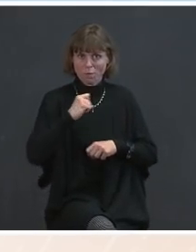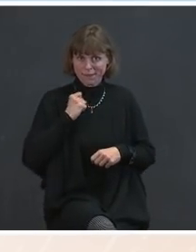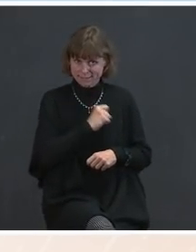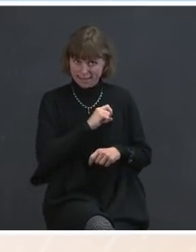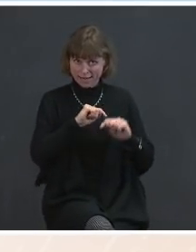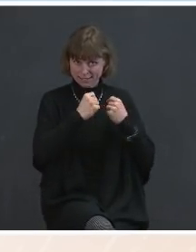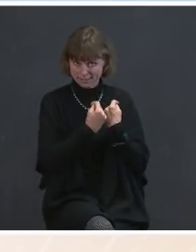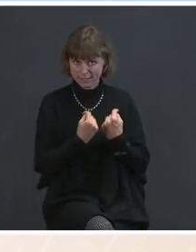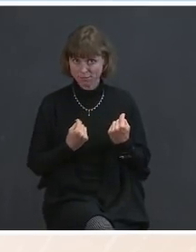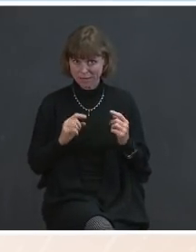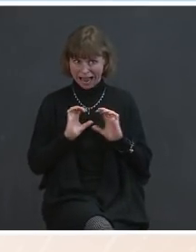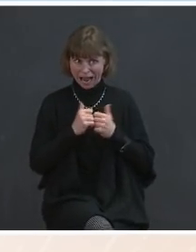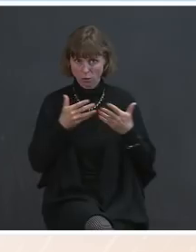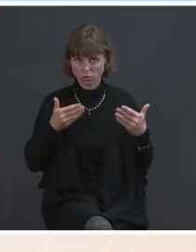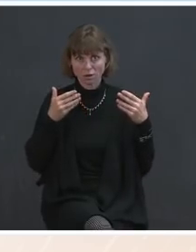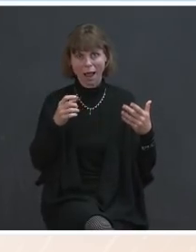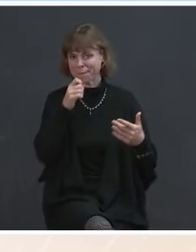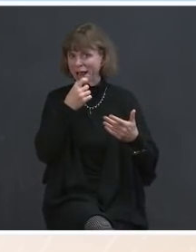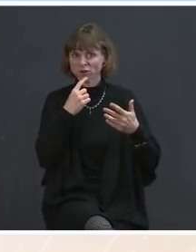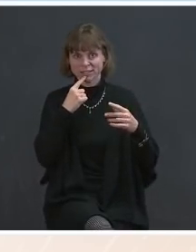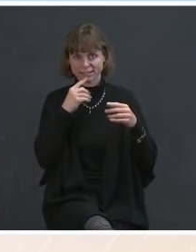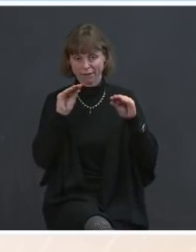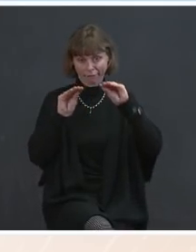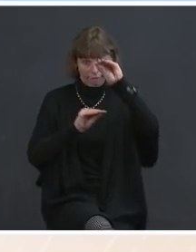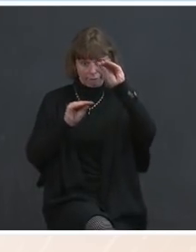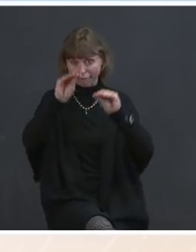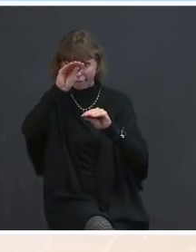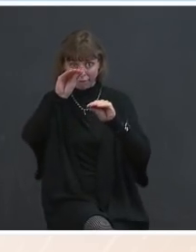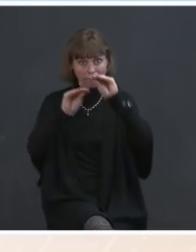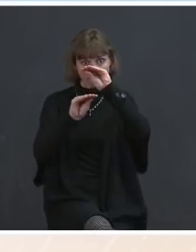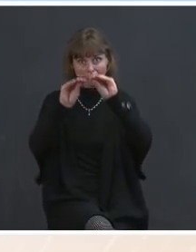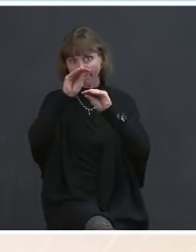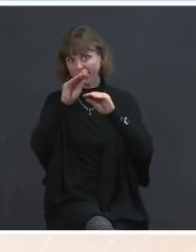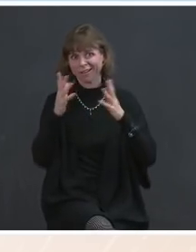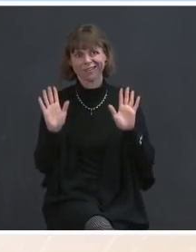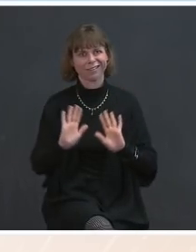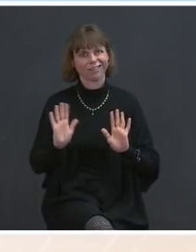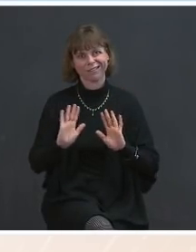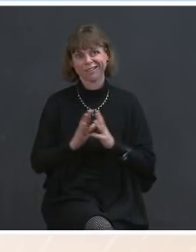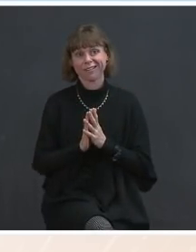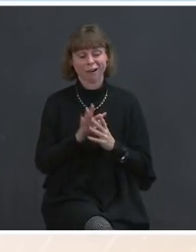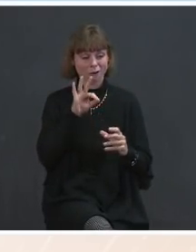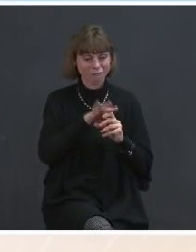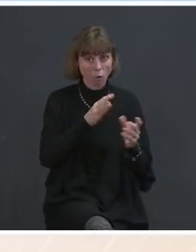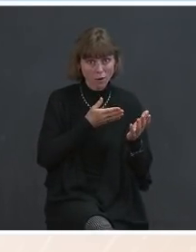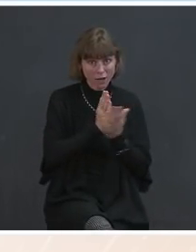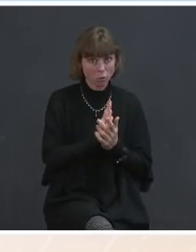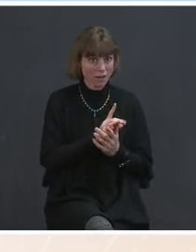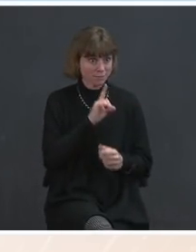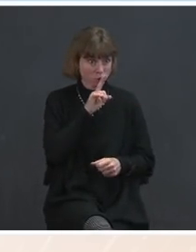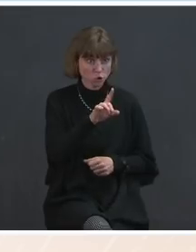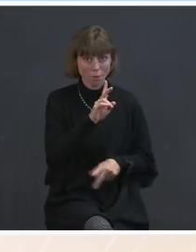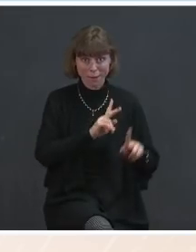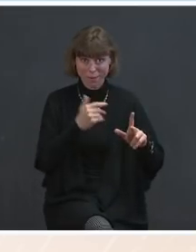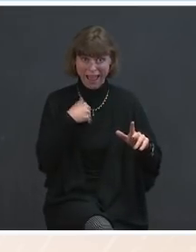I wouldn't say one is over the other. Voting rights and ensuring people have access to voting -- that it is easier, not harder --